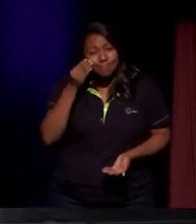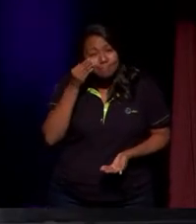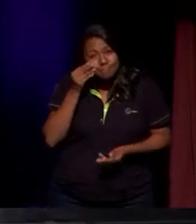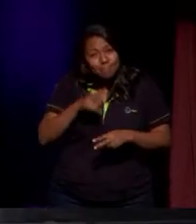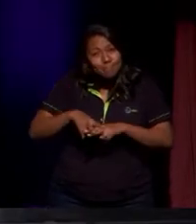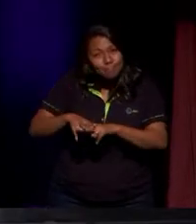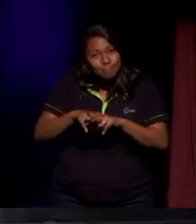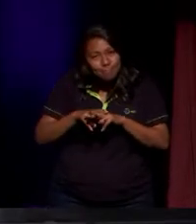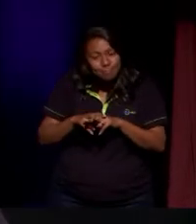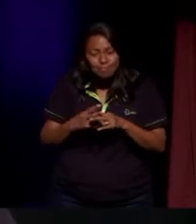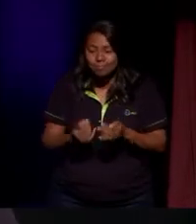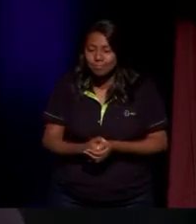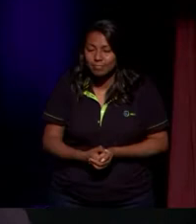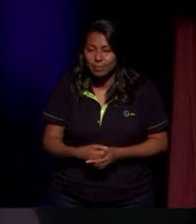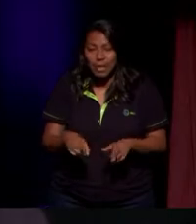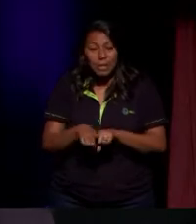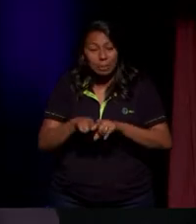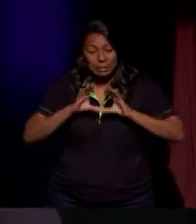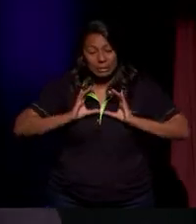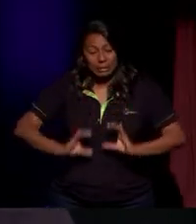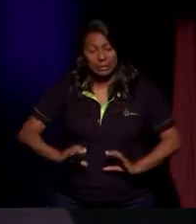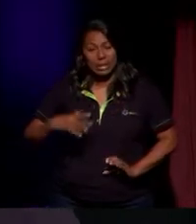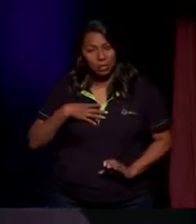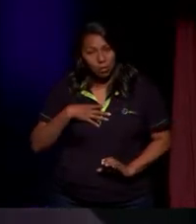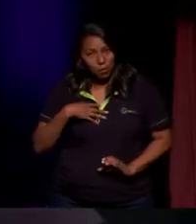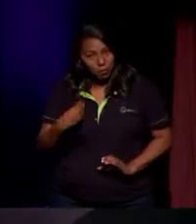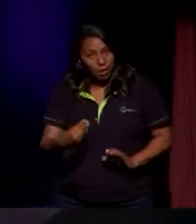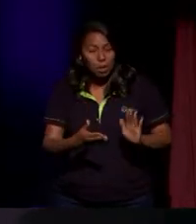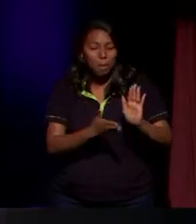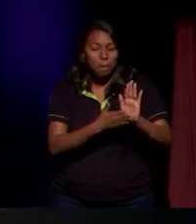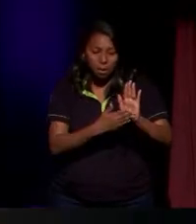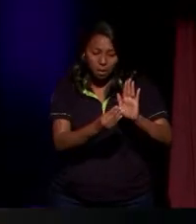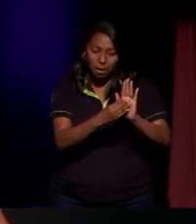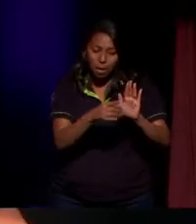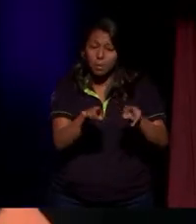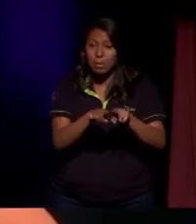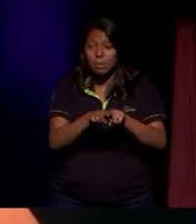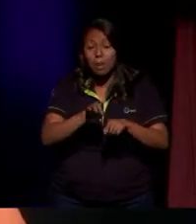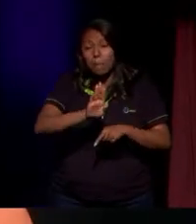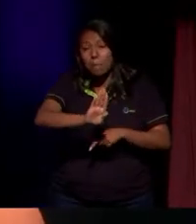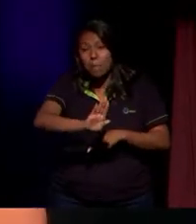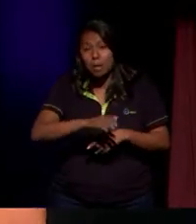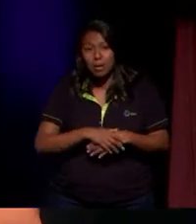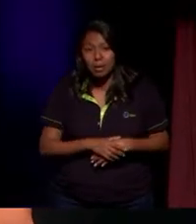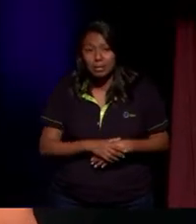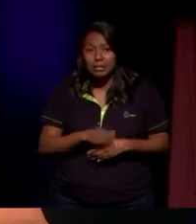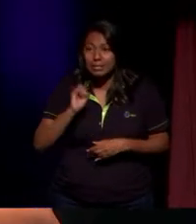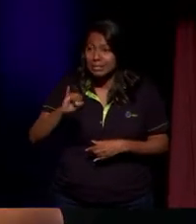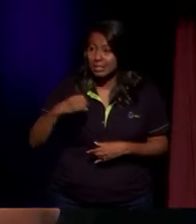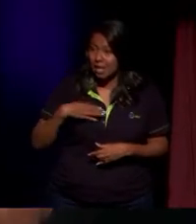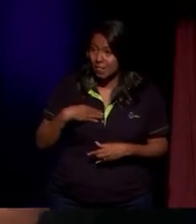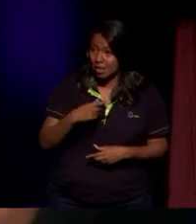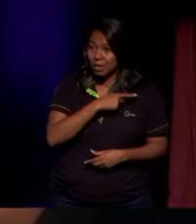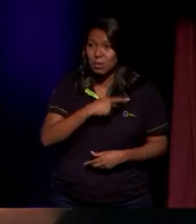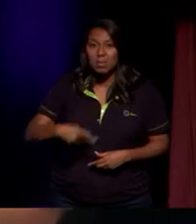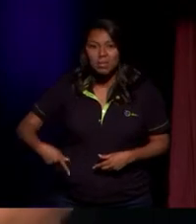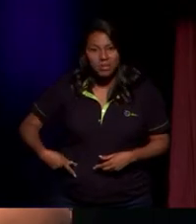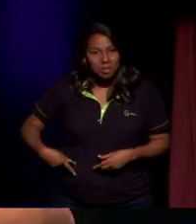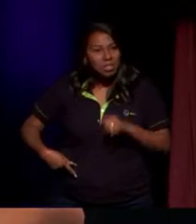The issue of citizenship for children is on the agenda, however, from the moment the president's daughter assumes as a guideline of her,